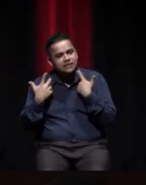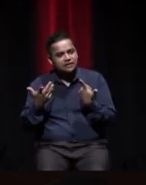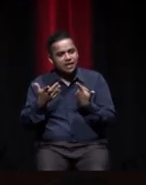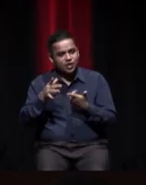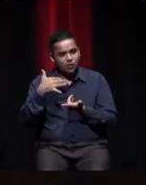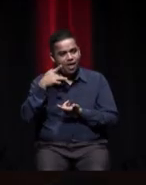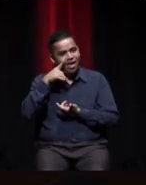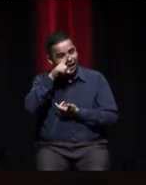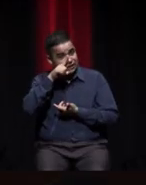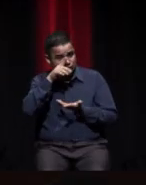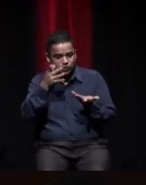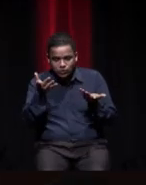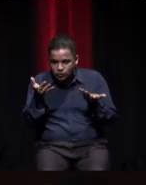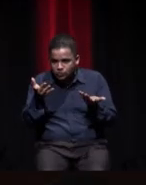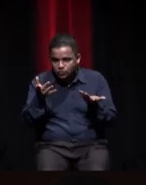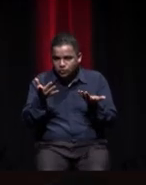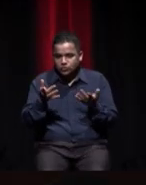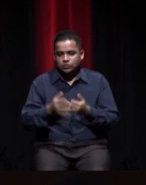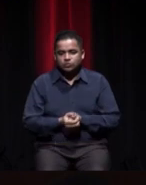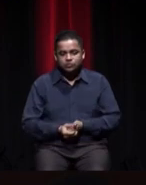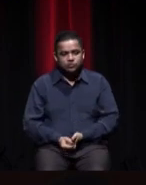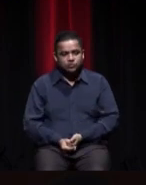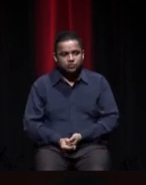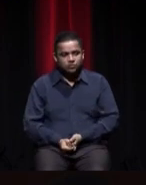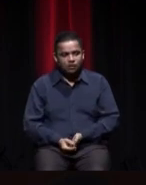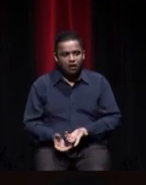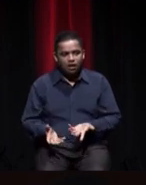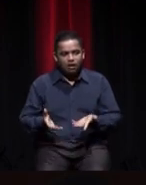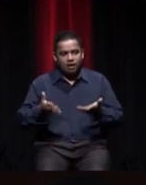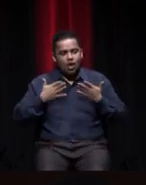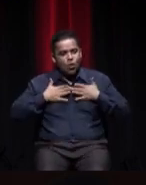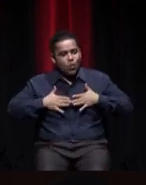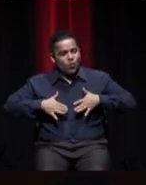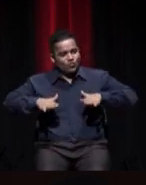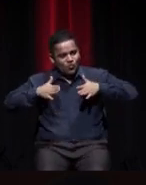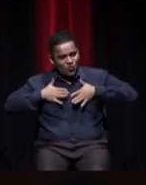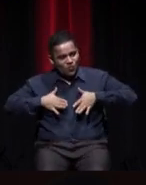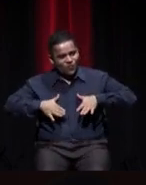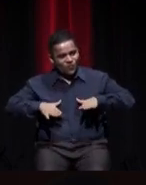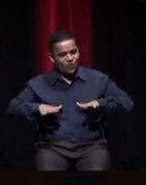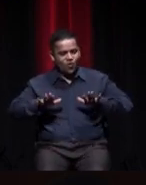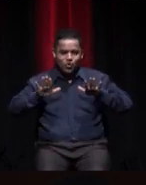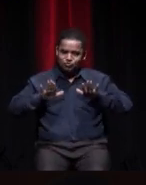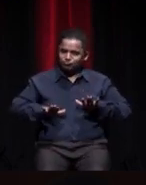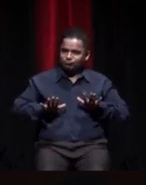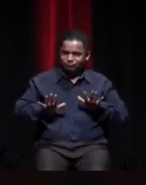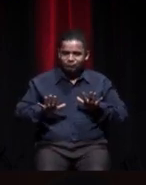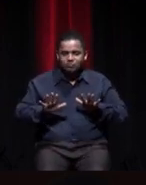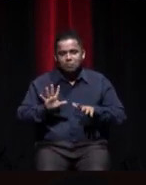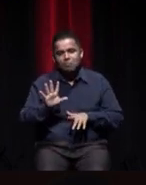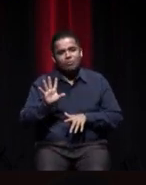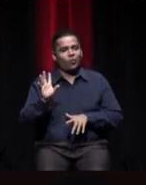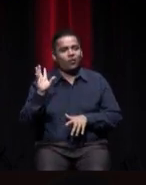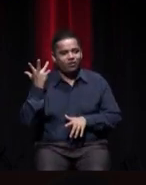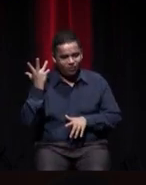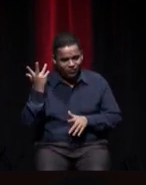Desire is the opposite of comfort, of comfort zone. What happens, then? We're taken